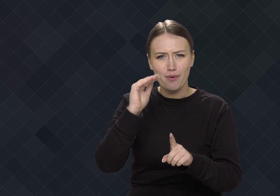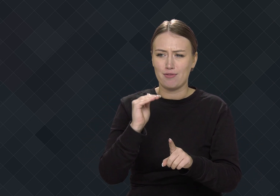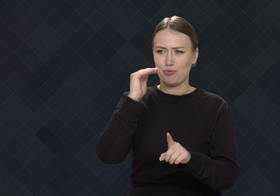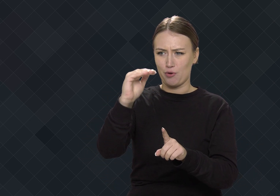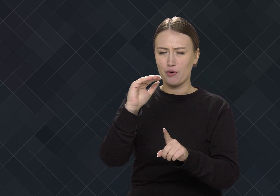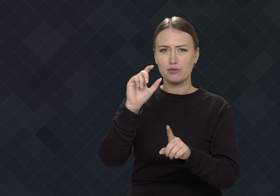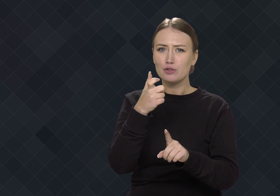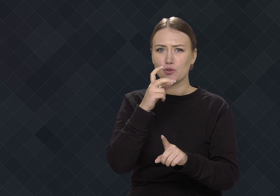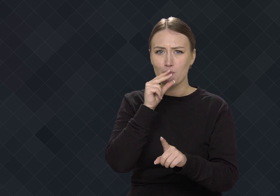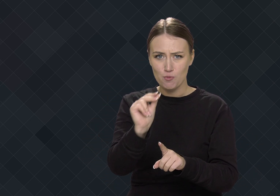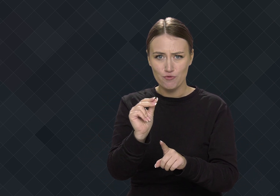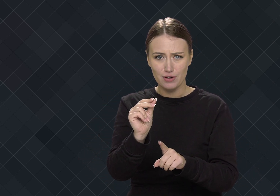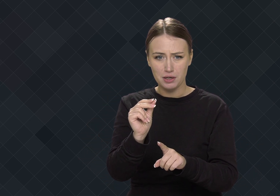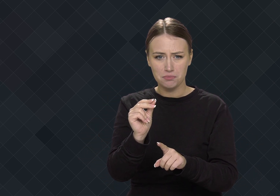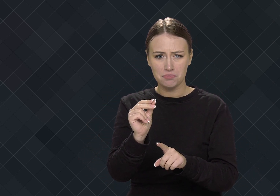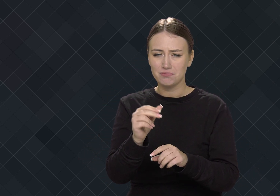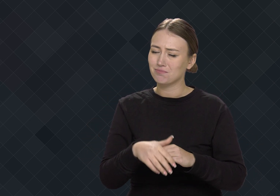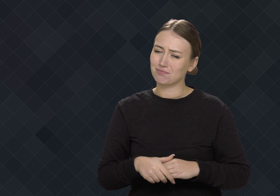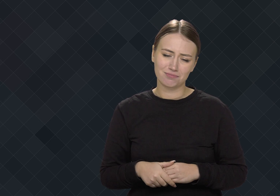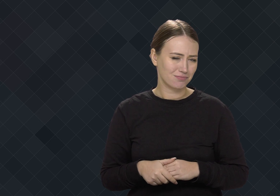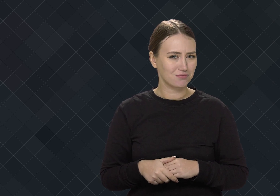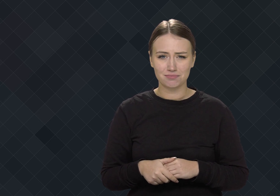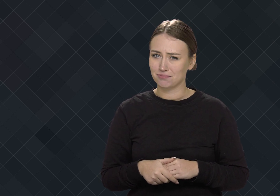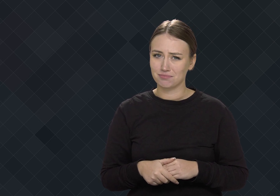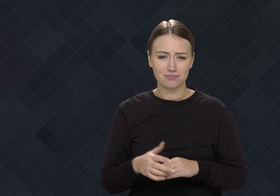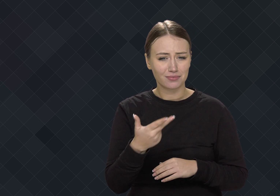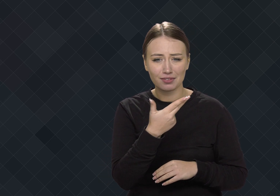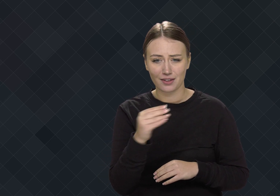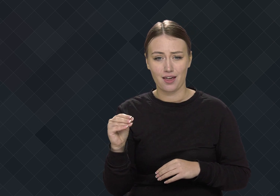that adults say? No.